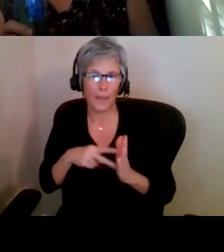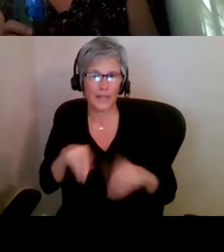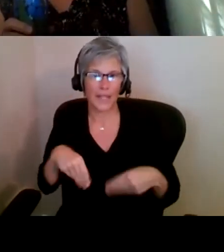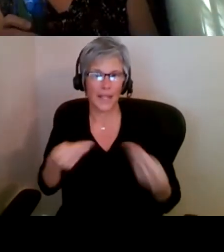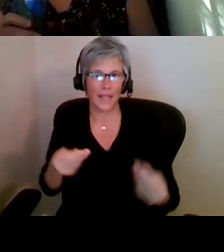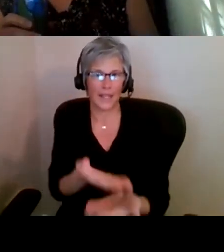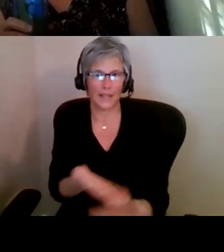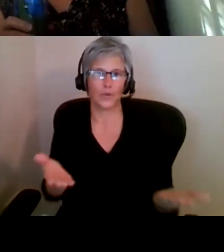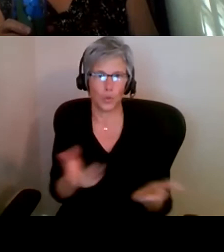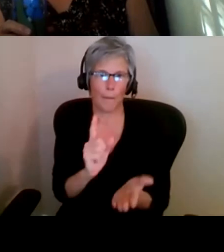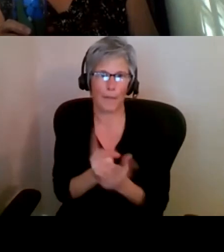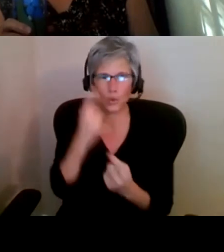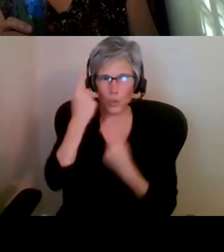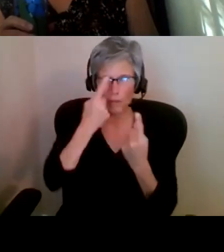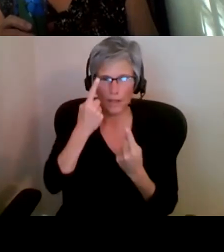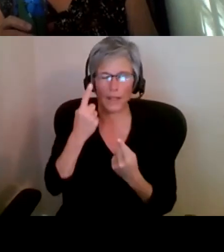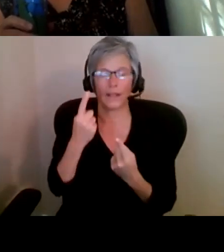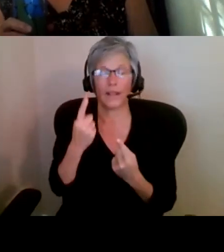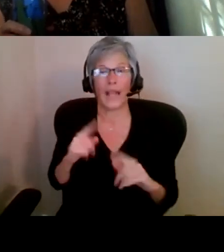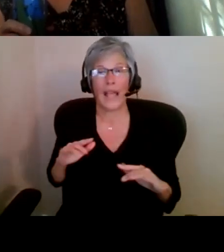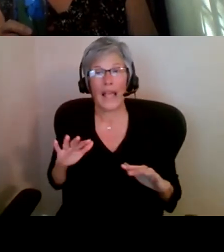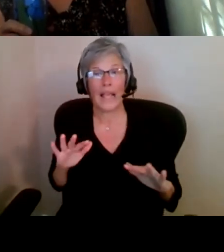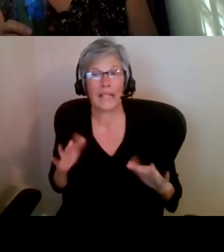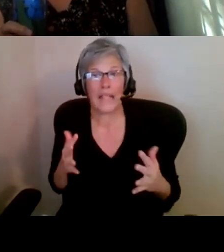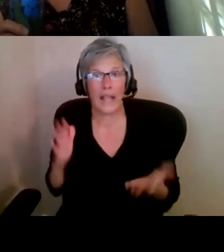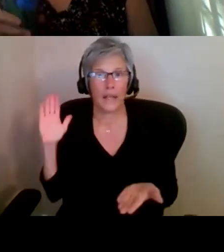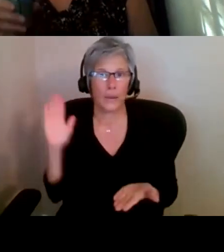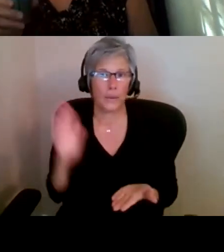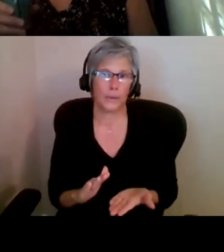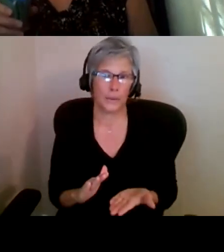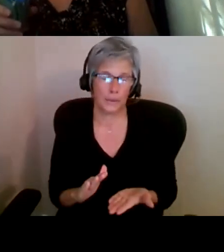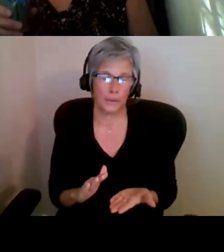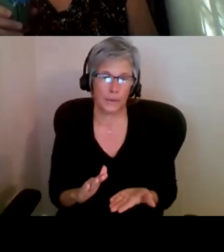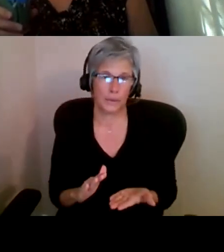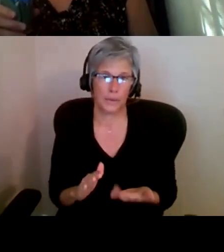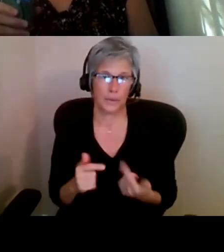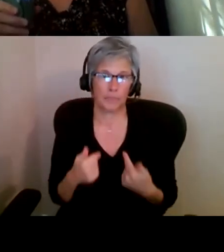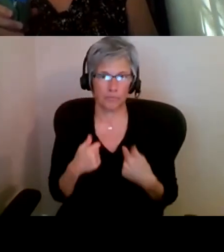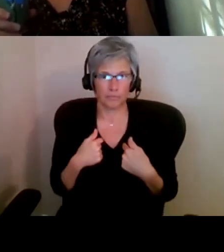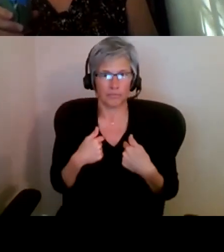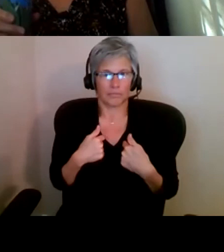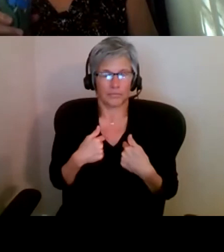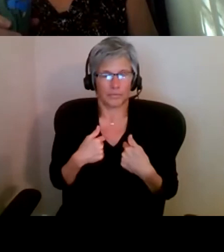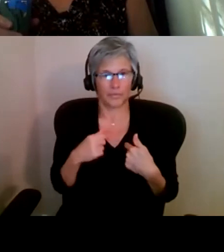it takes the anxiety of performing away. You get to stay hydrated which is always a good thing